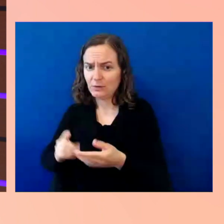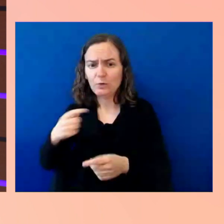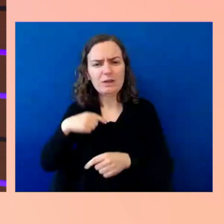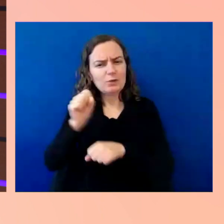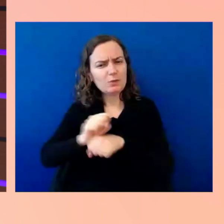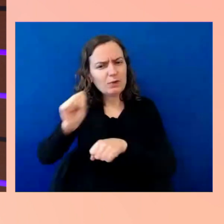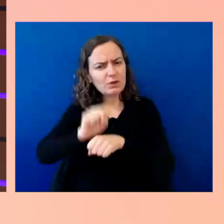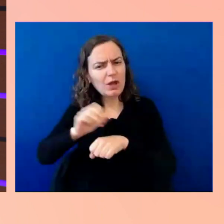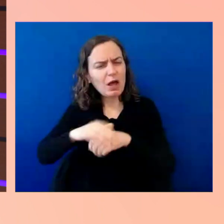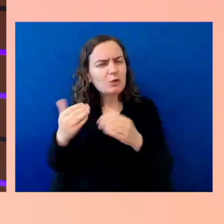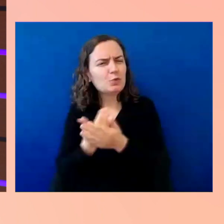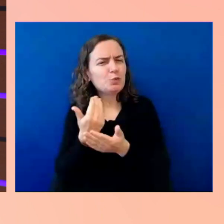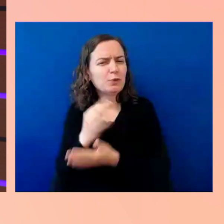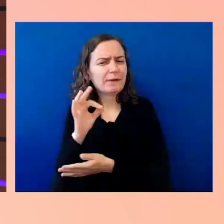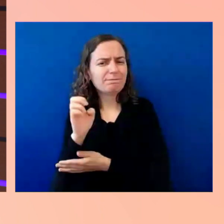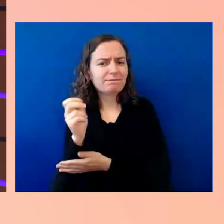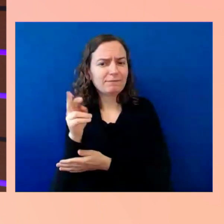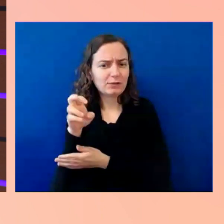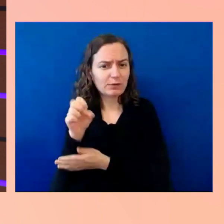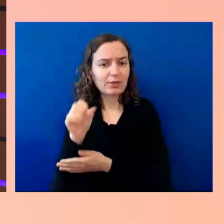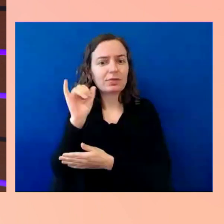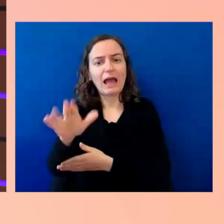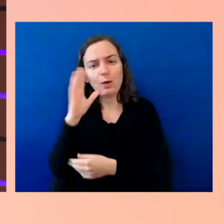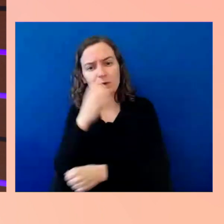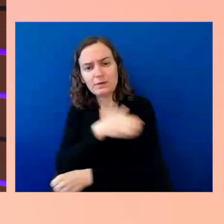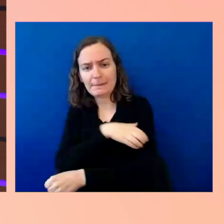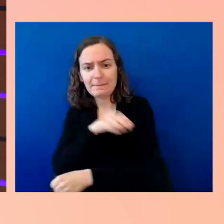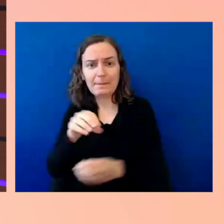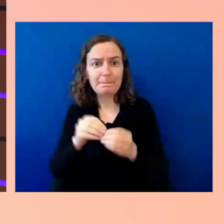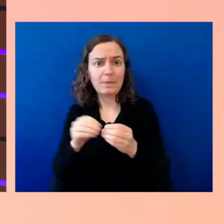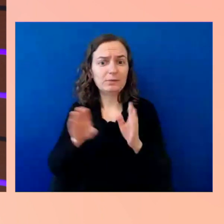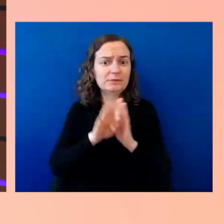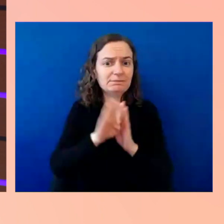more developers by reducing friction and improving focus.